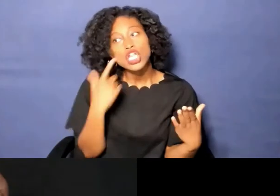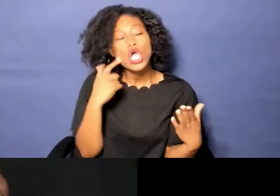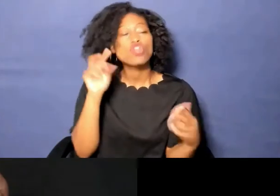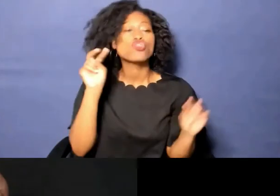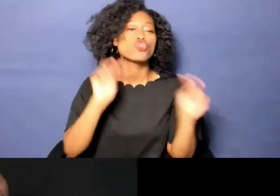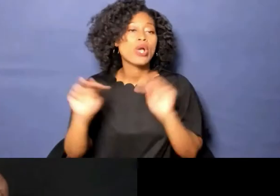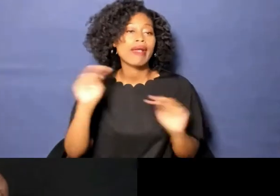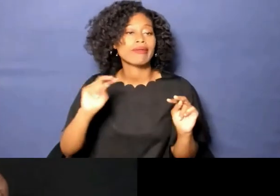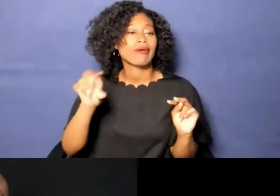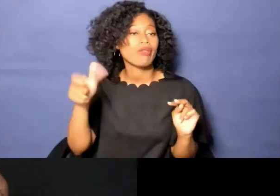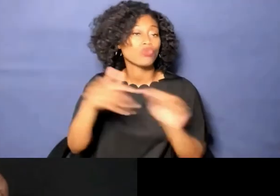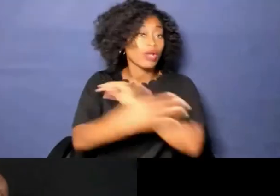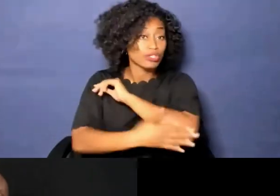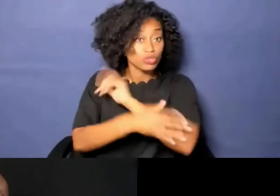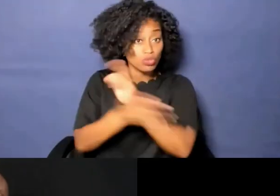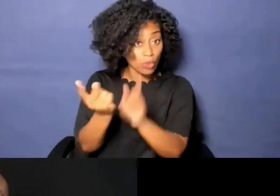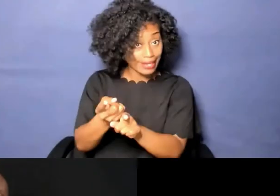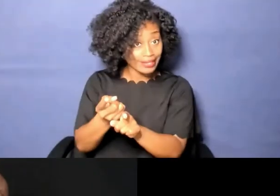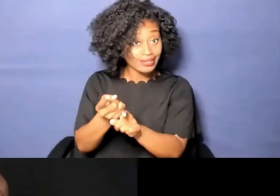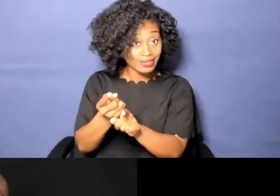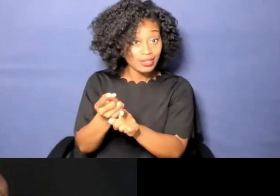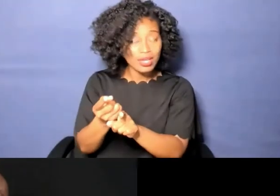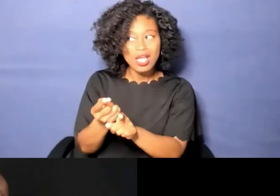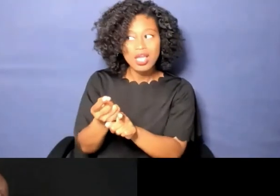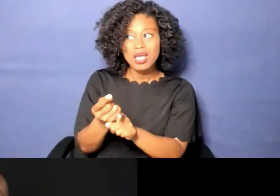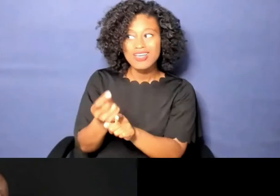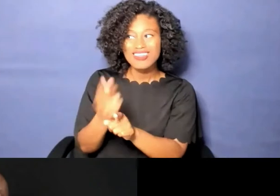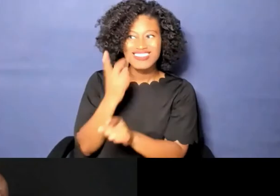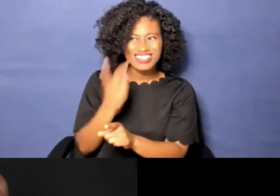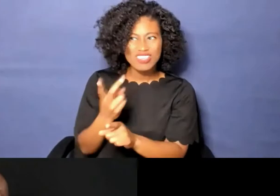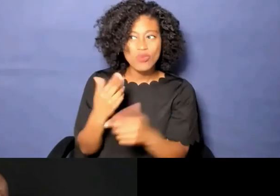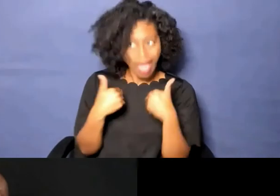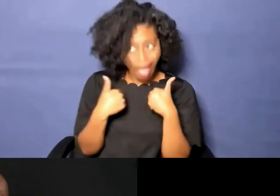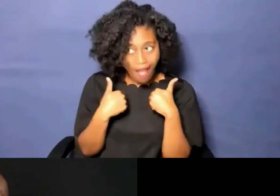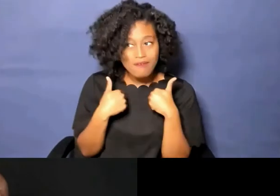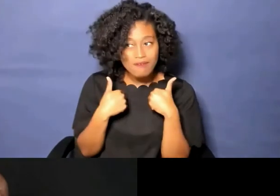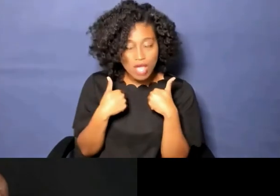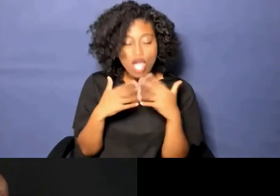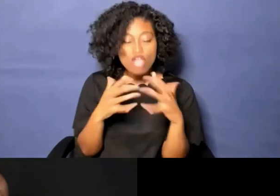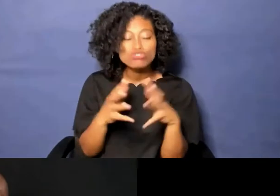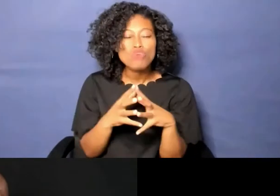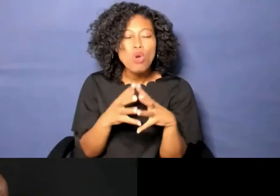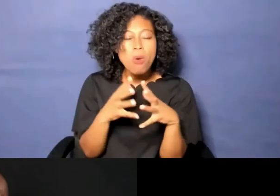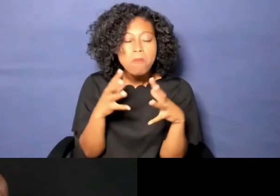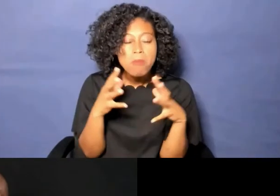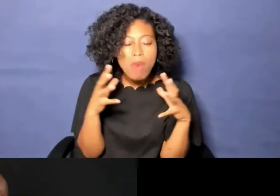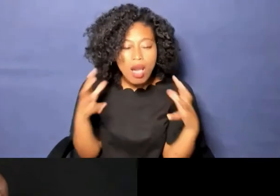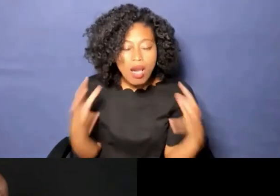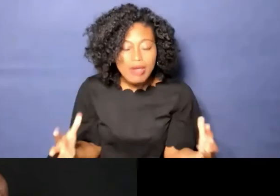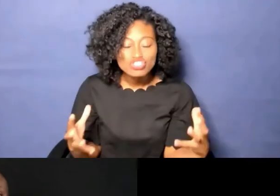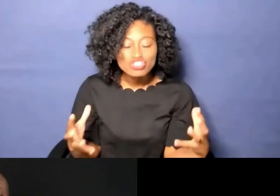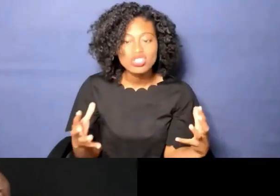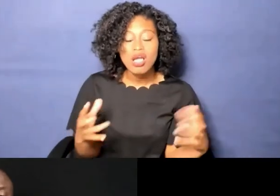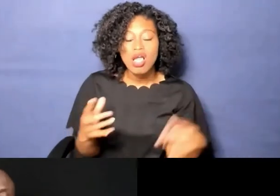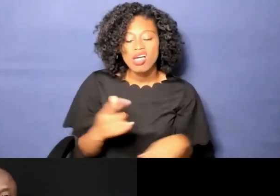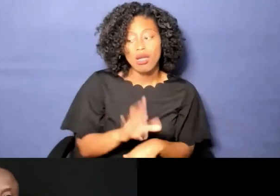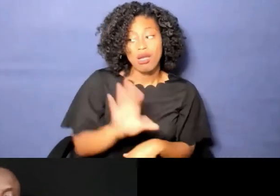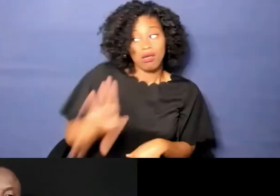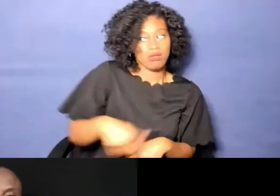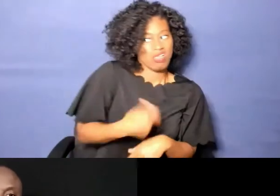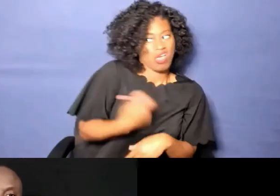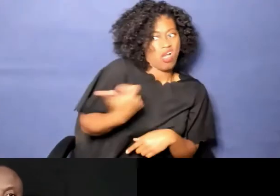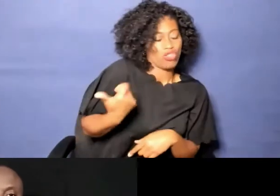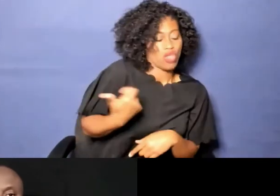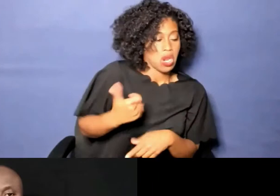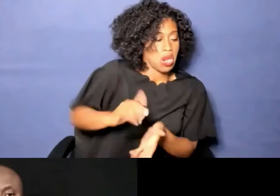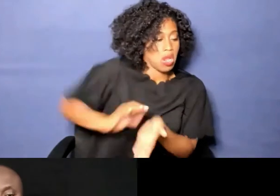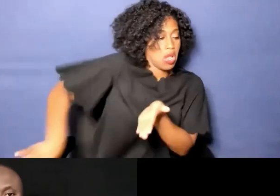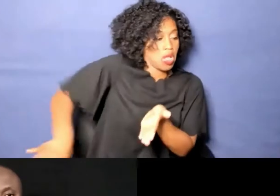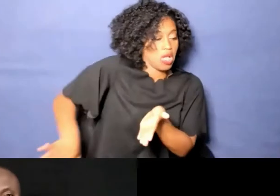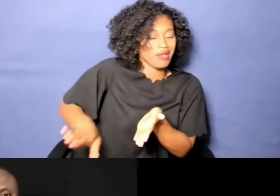that we are where we have so much demonize the other side that we cannot even find common goals.